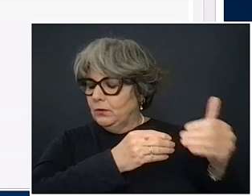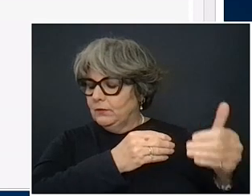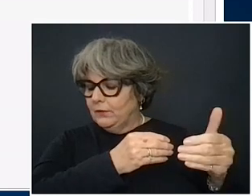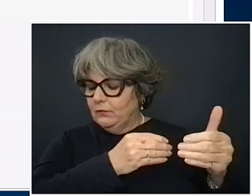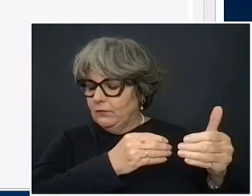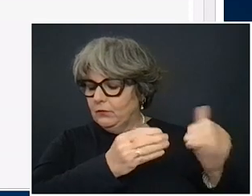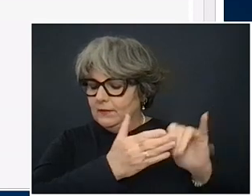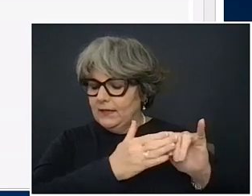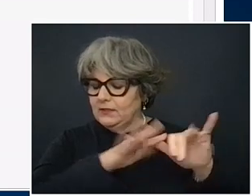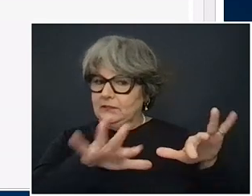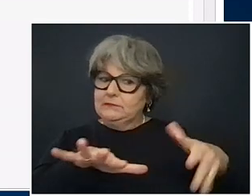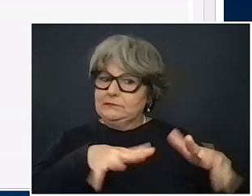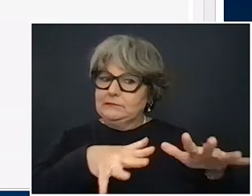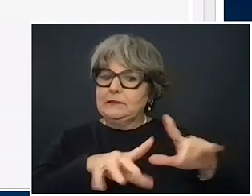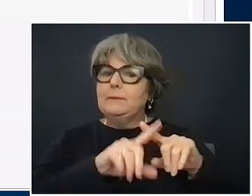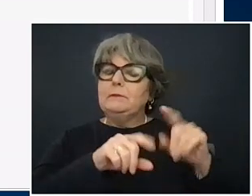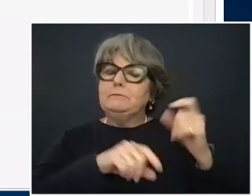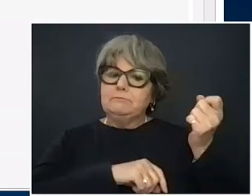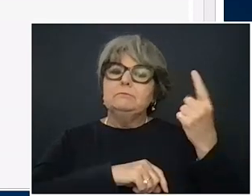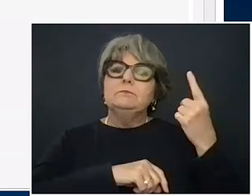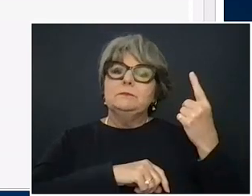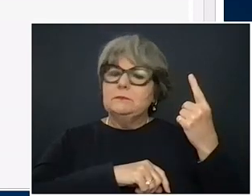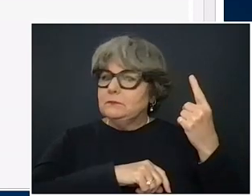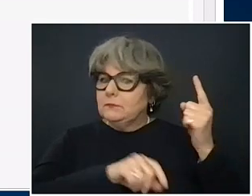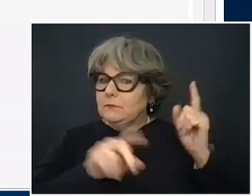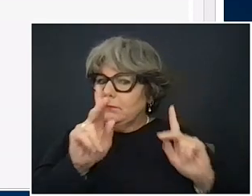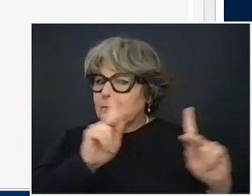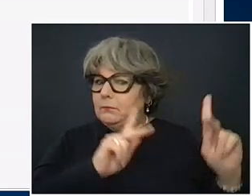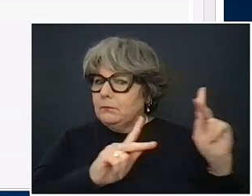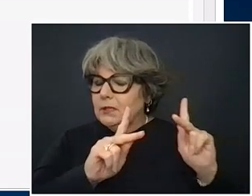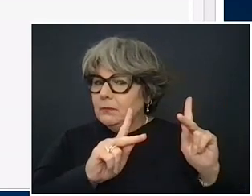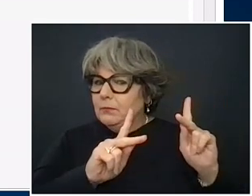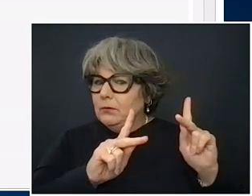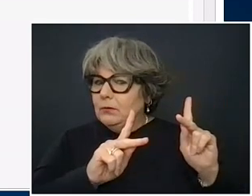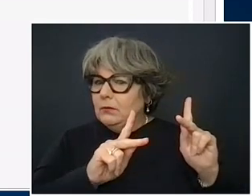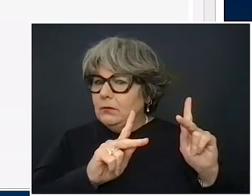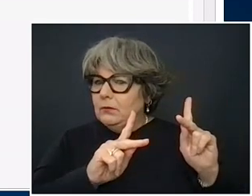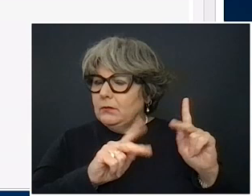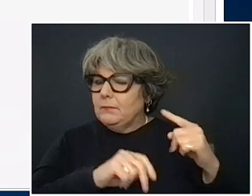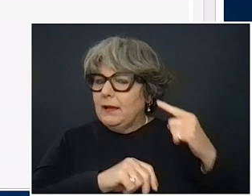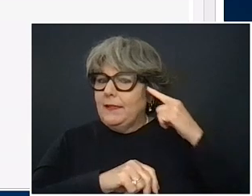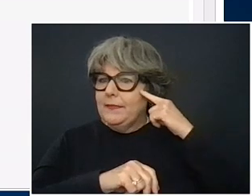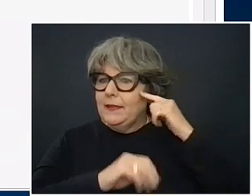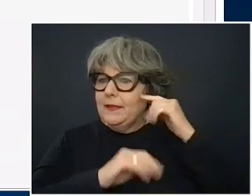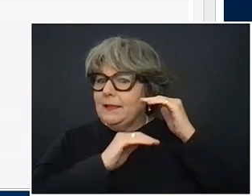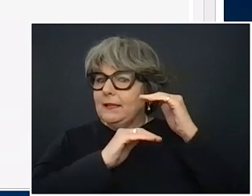But I understand that, you know, folks may want to- may think the limitations should automatically occur.